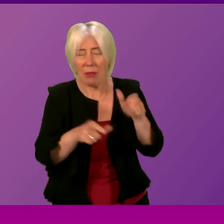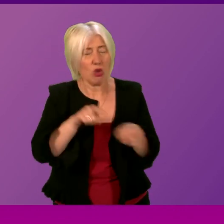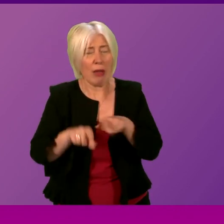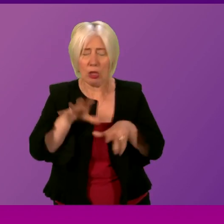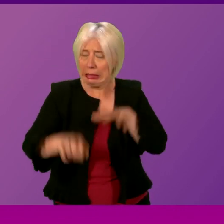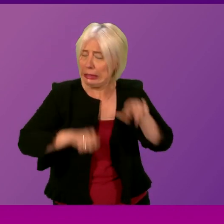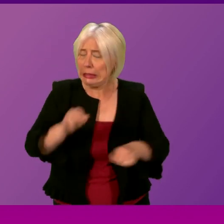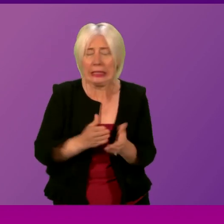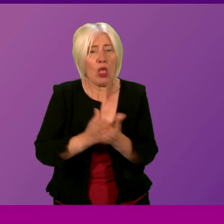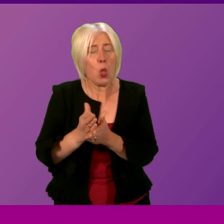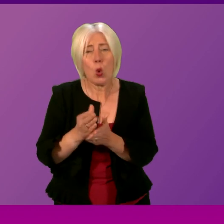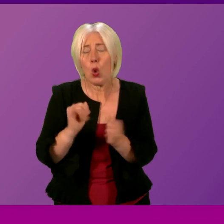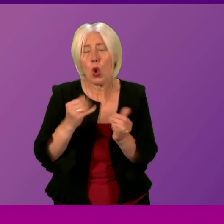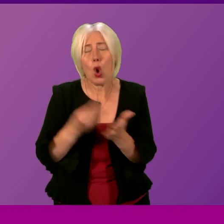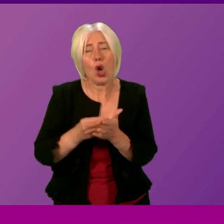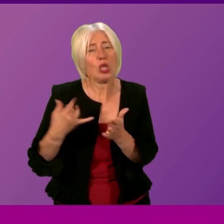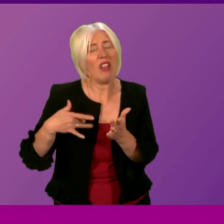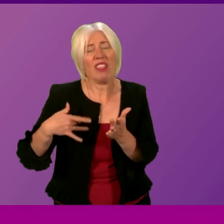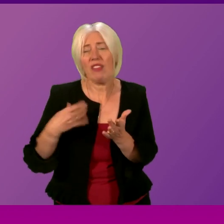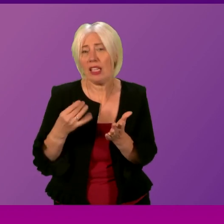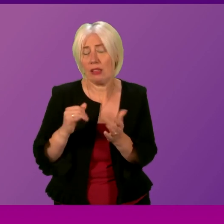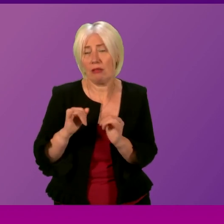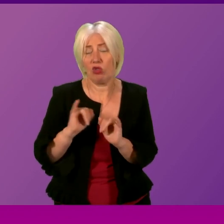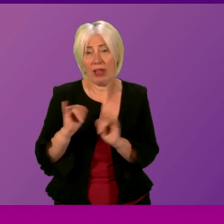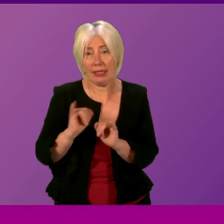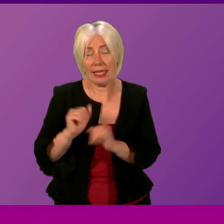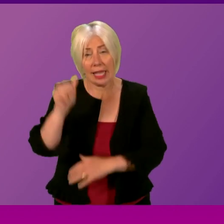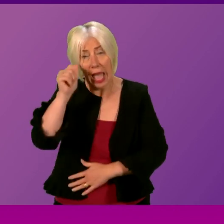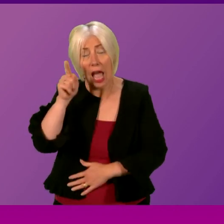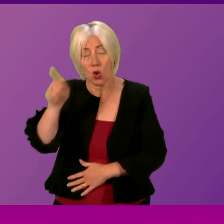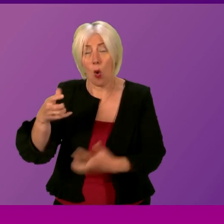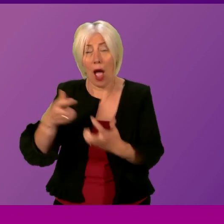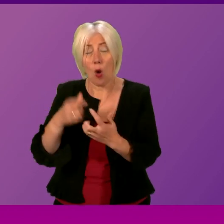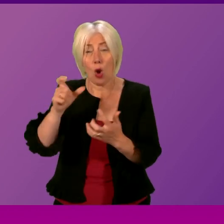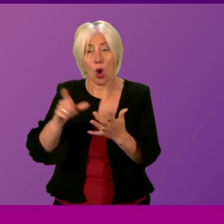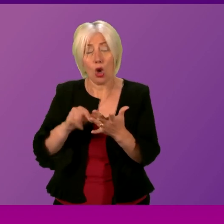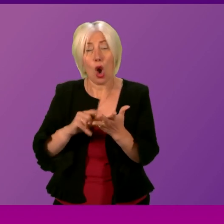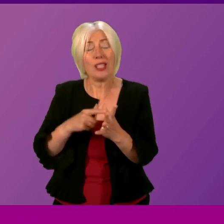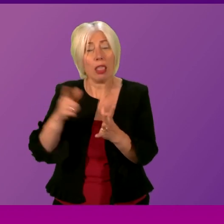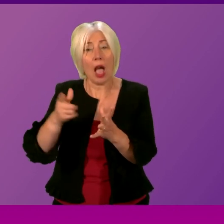Despite what the Deputy First Minister says about the Convention of Scottish Local Authorities guidance on managing school debt, families are now in a postcode lottery, because some